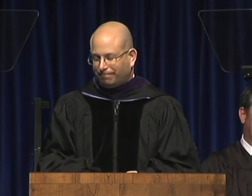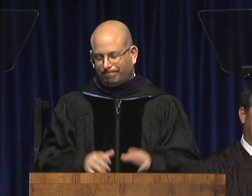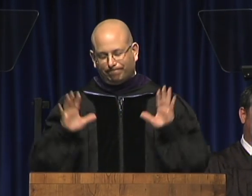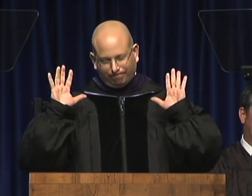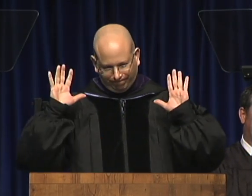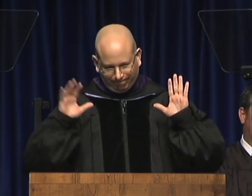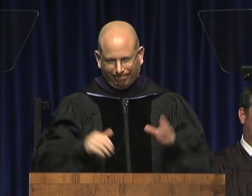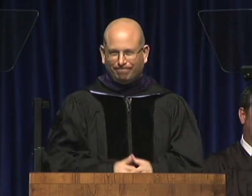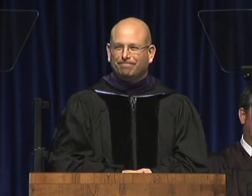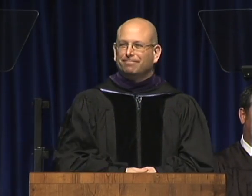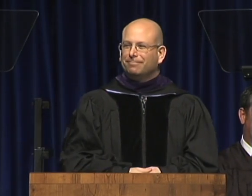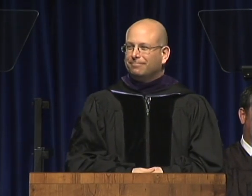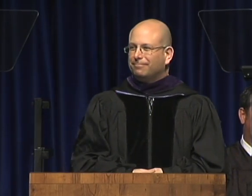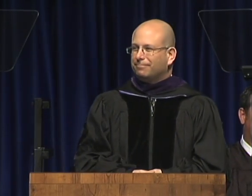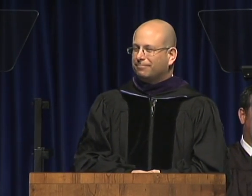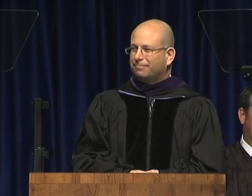and there's a lawsuit waiting to happen.